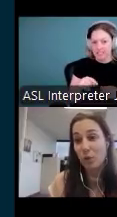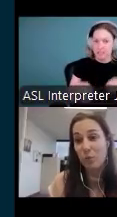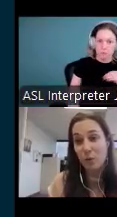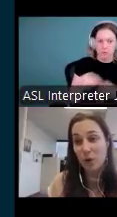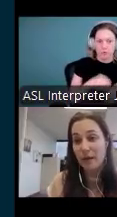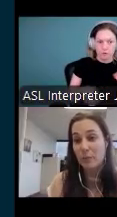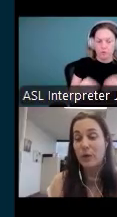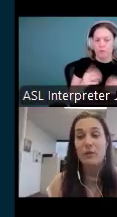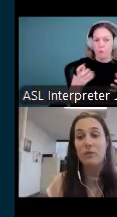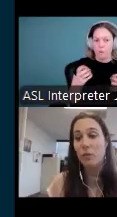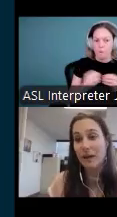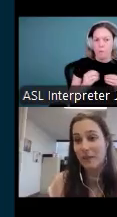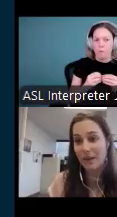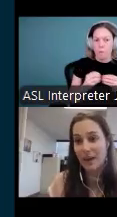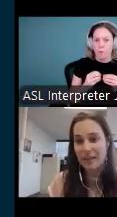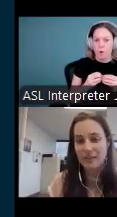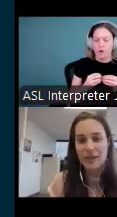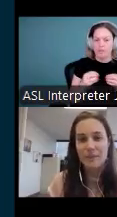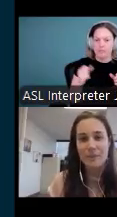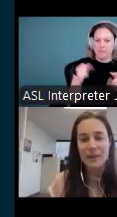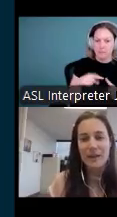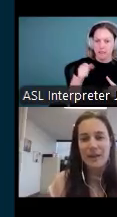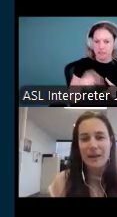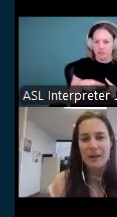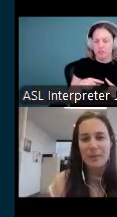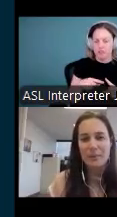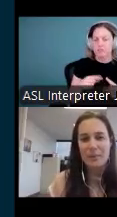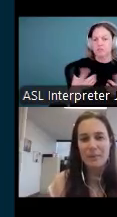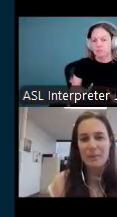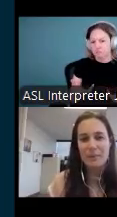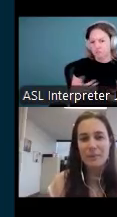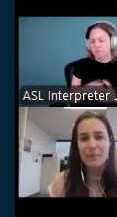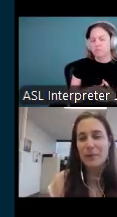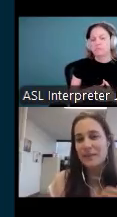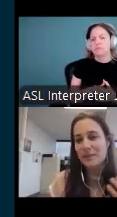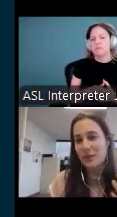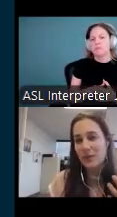and more and more input of whatever it is, right, but don't